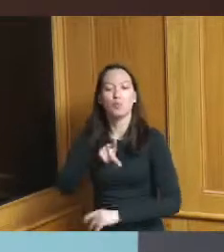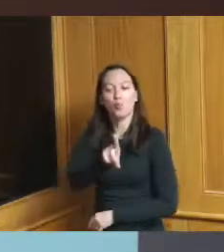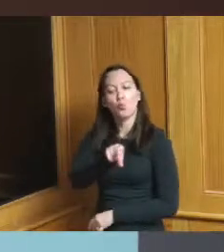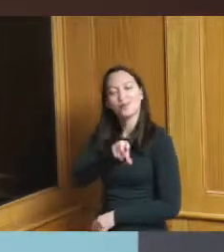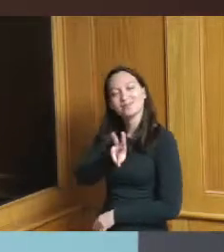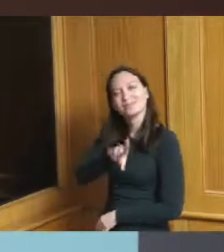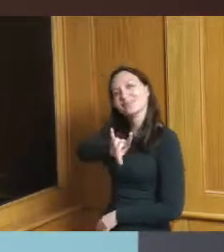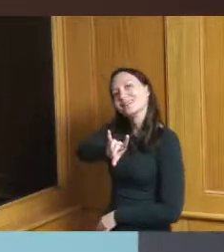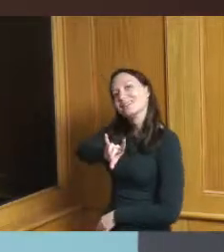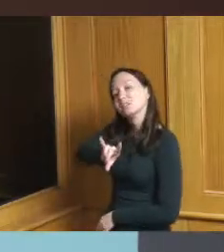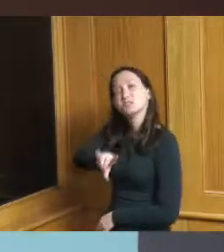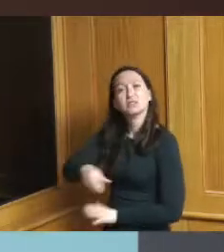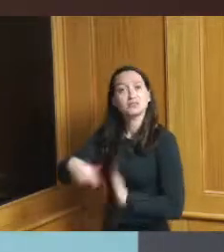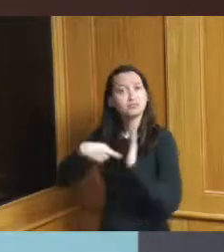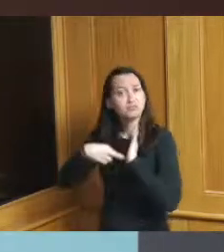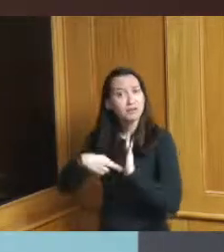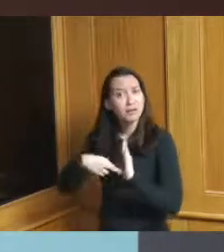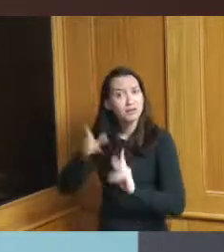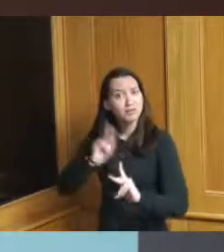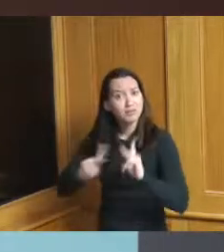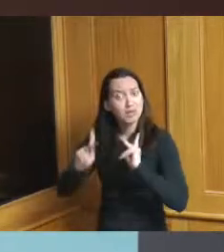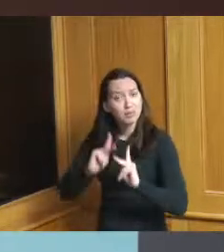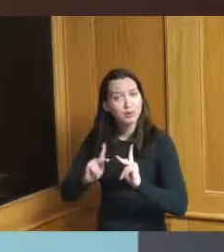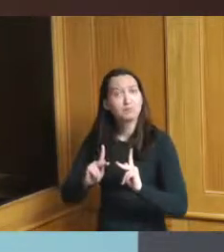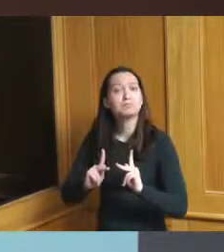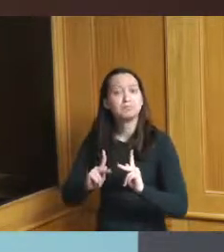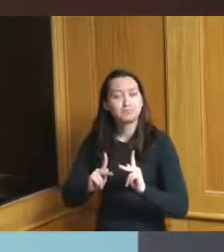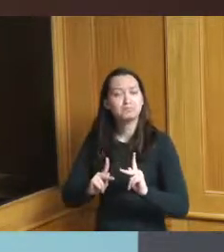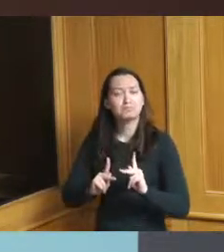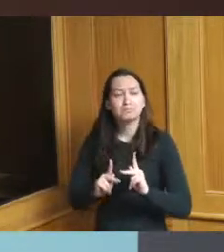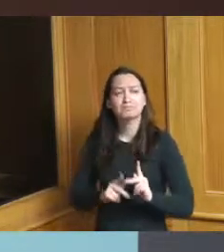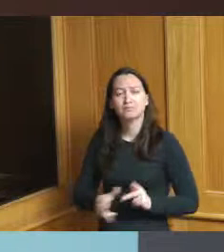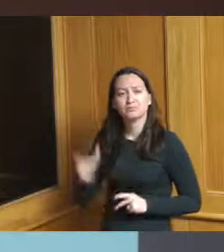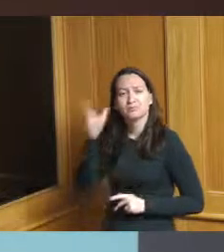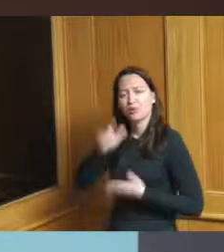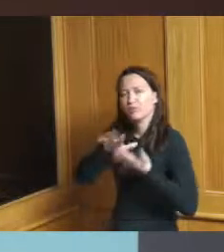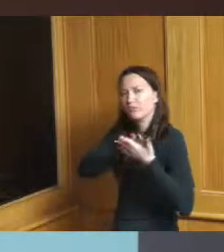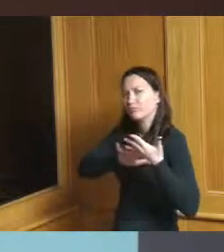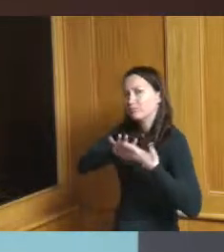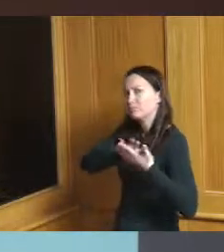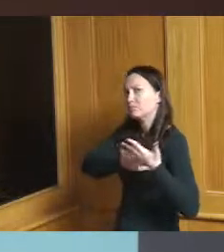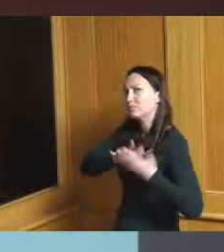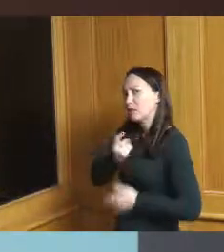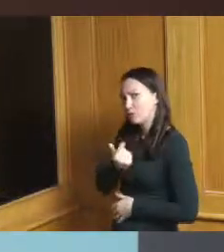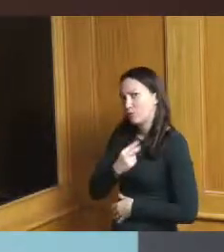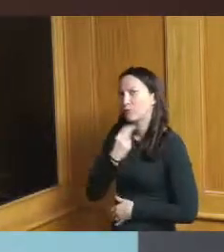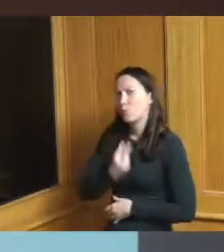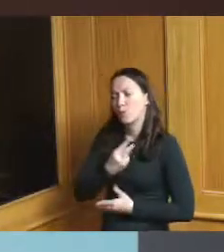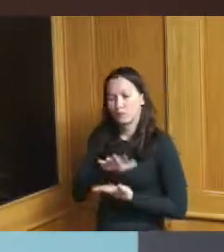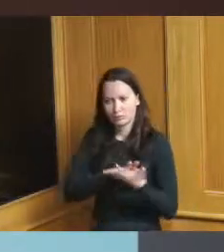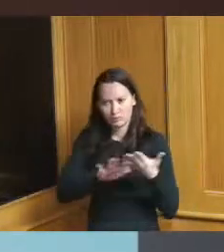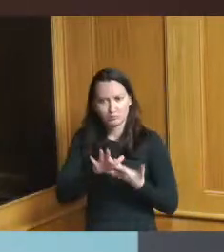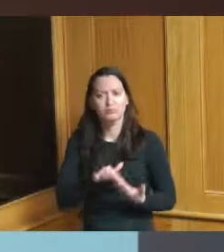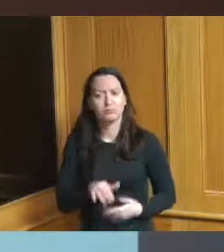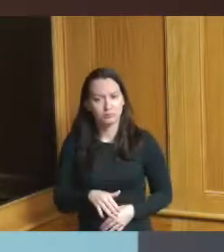to say this is representative of people's thoughts and feelings during that time